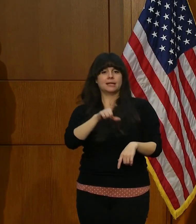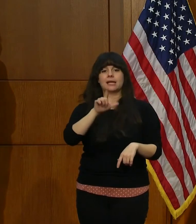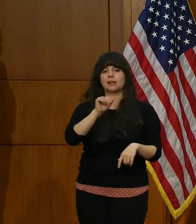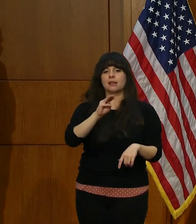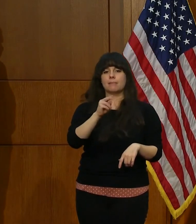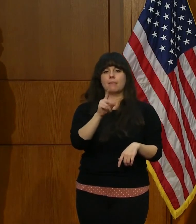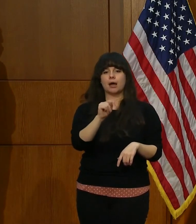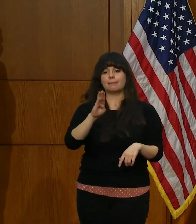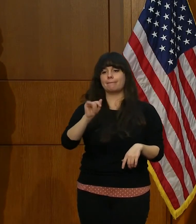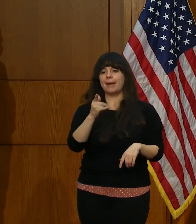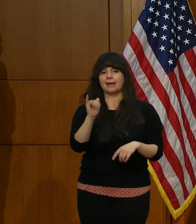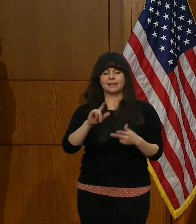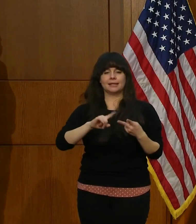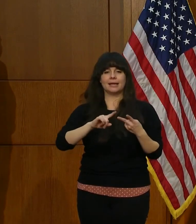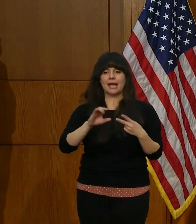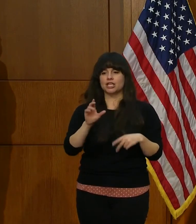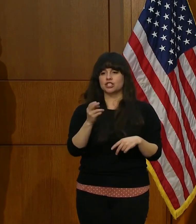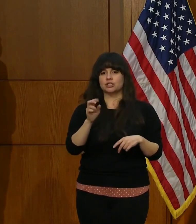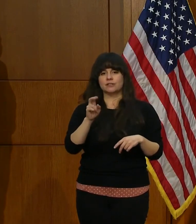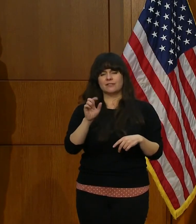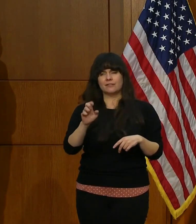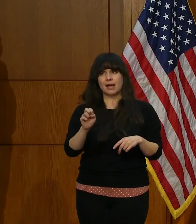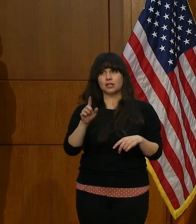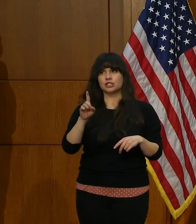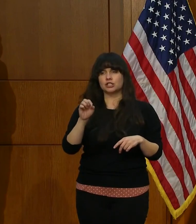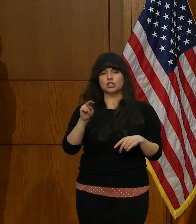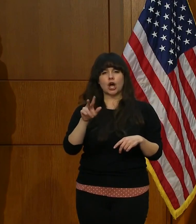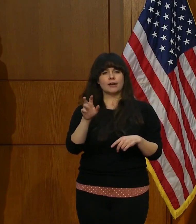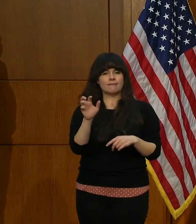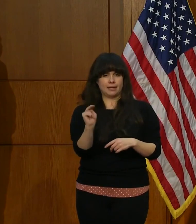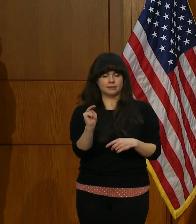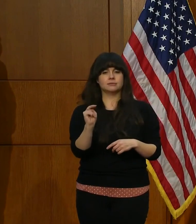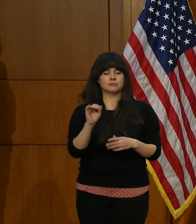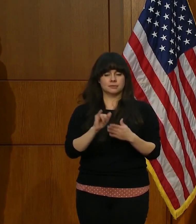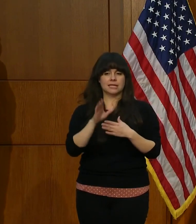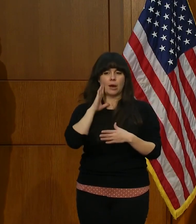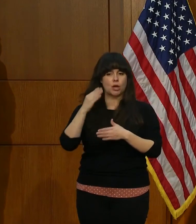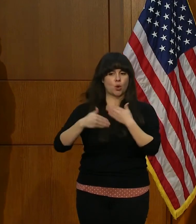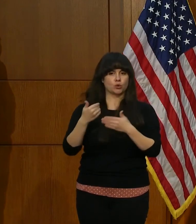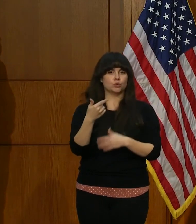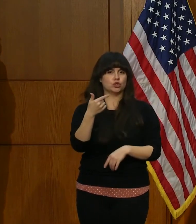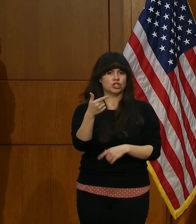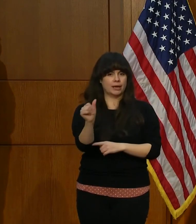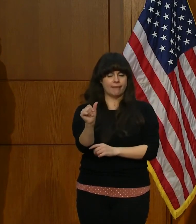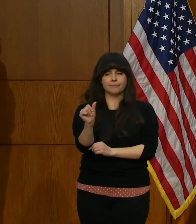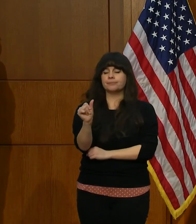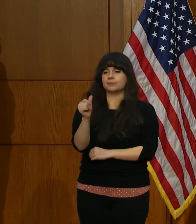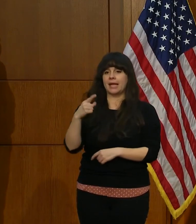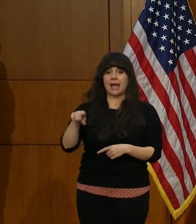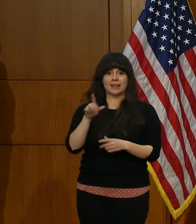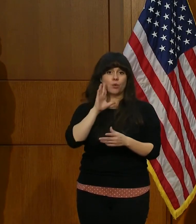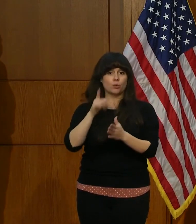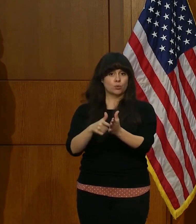I'M BACKING LEGISLATION FROM DELEGATE LAMONT BAGBY ON DCI VON DONOVAN, MOVING THROUGH THE